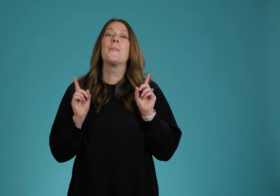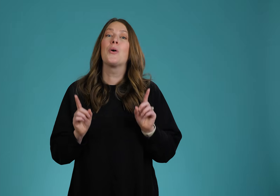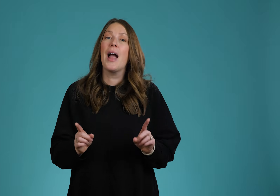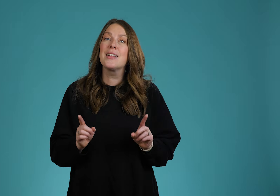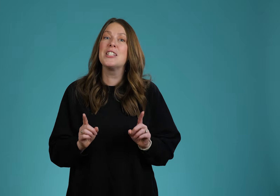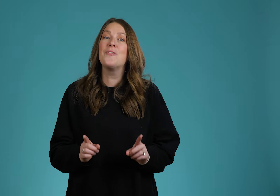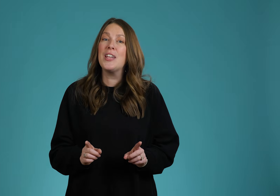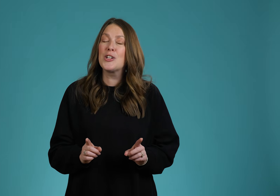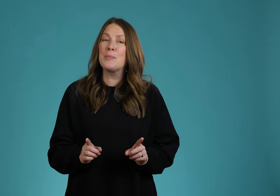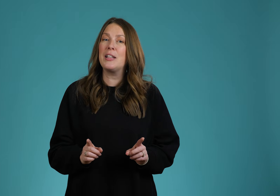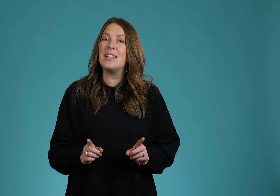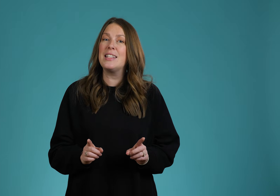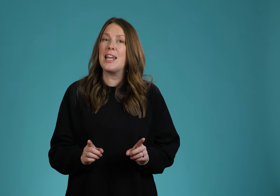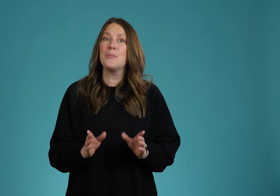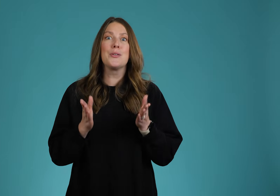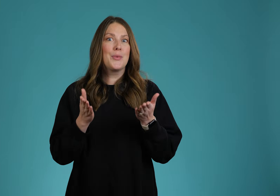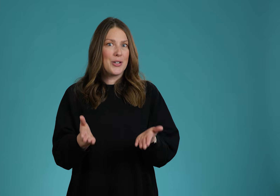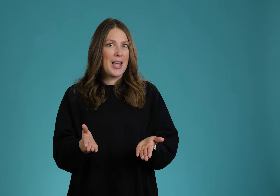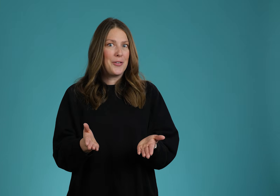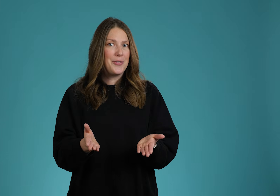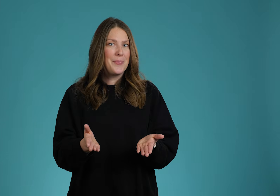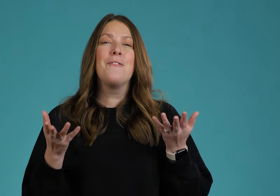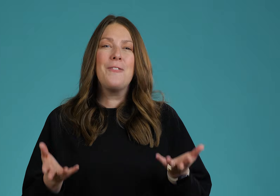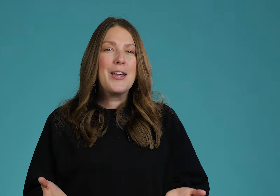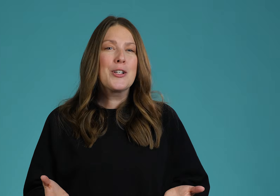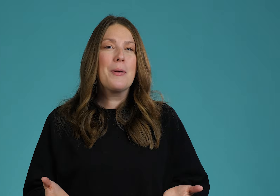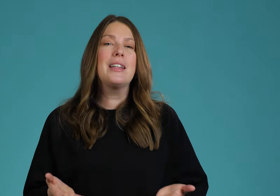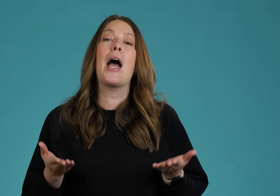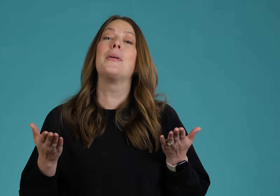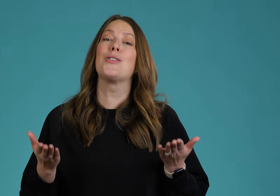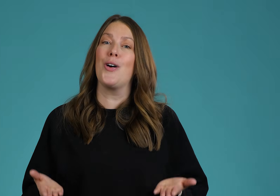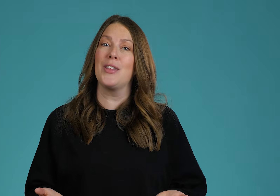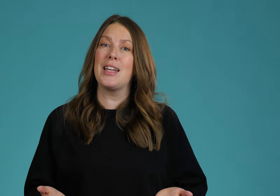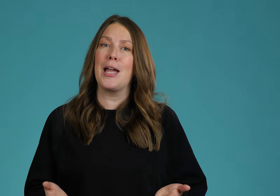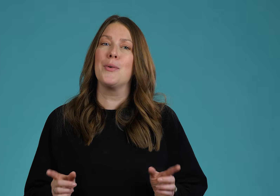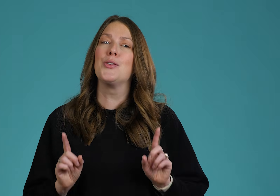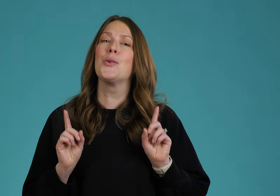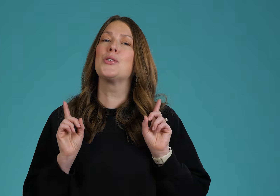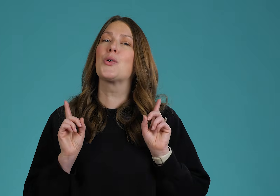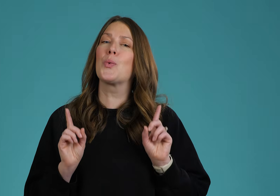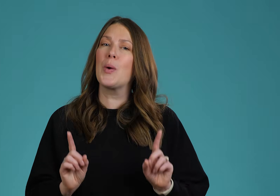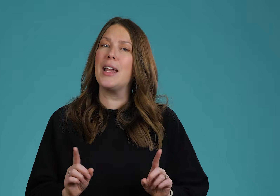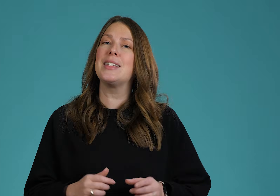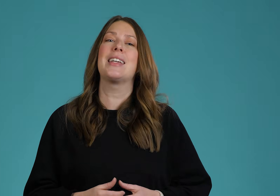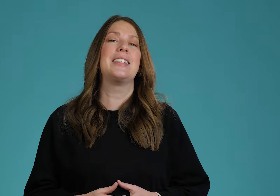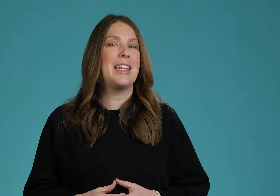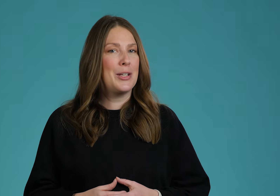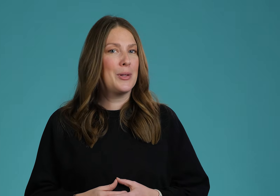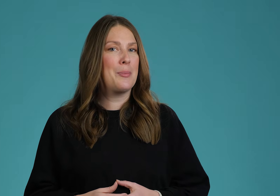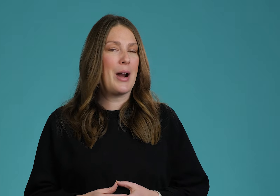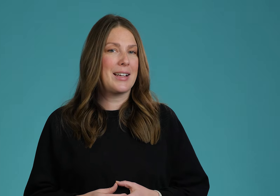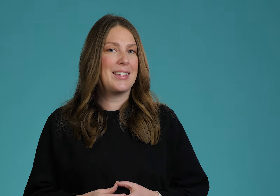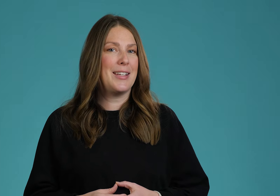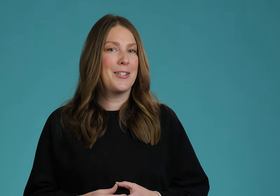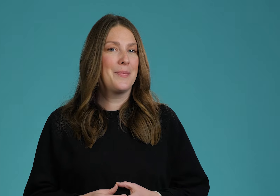Practice fingerspelling these names yourself. Fingerspelling happens all the time, so it's great to continually practice it.